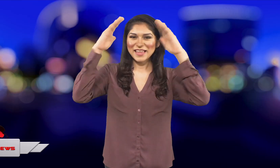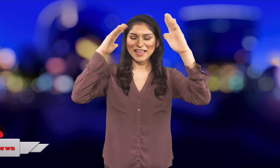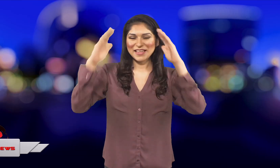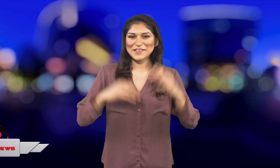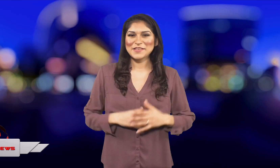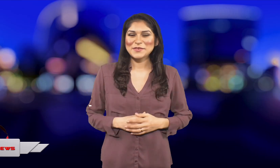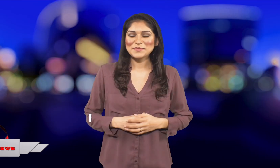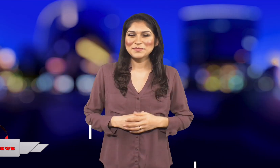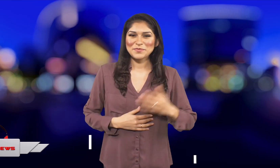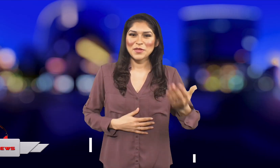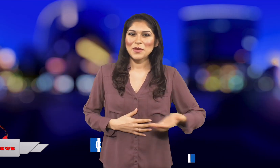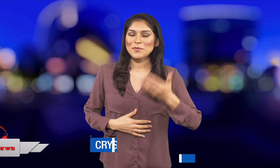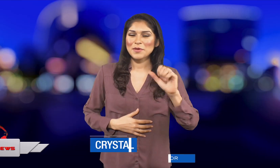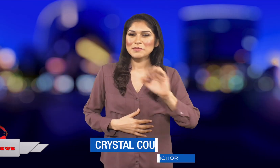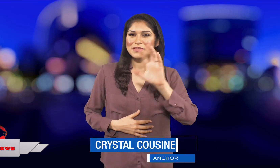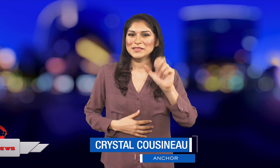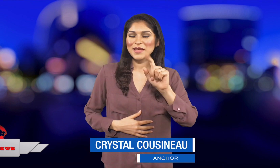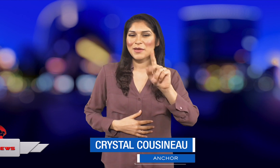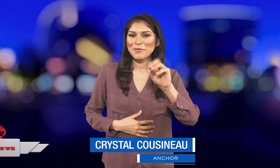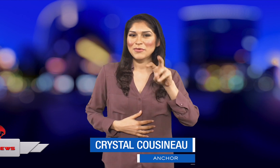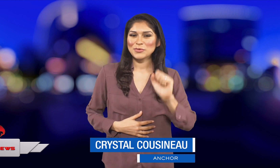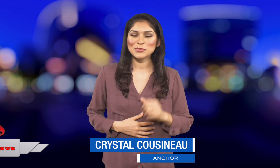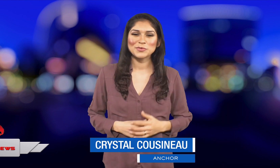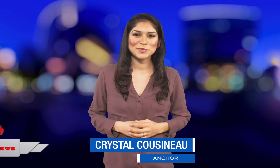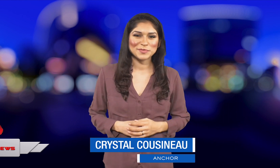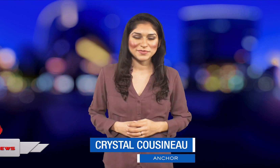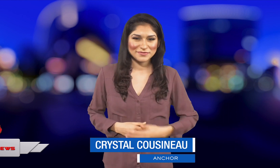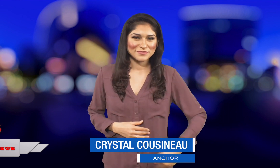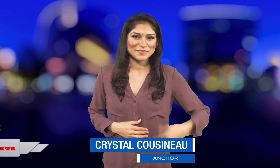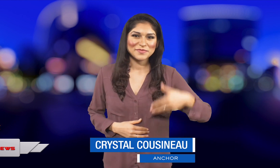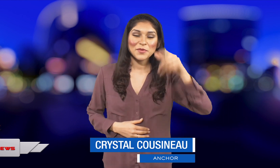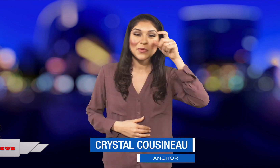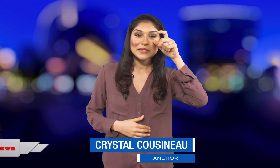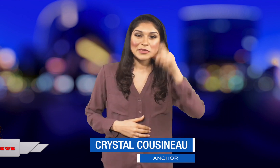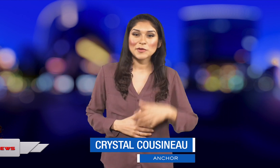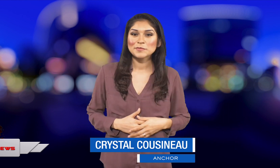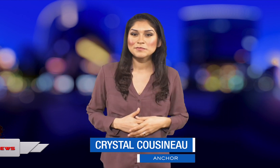Hello everyone. Welcome to Sign1News. I'm Crystal Cousineau.